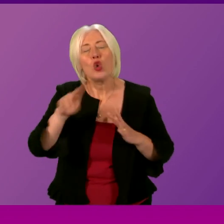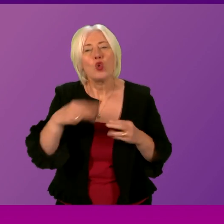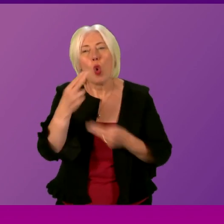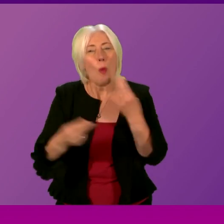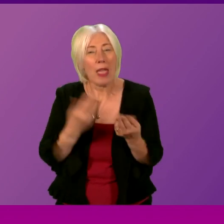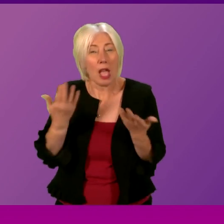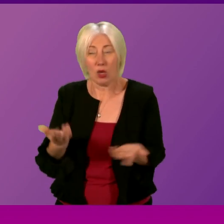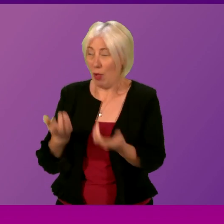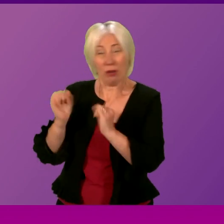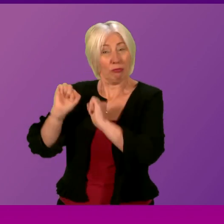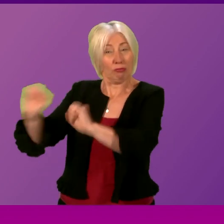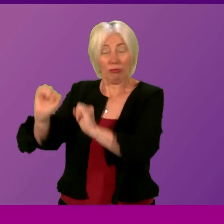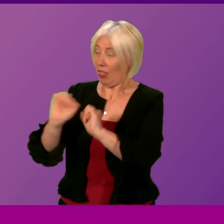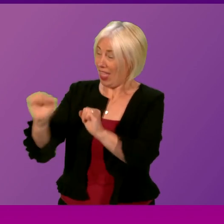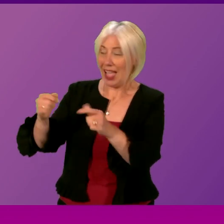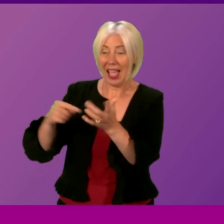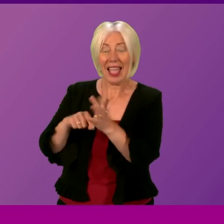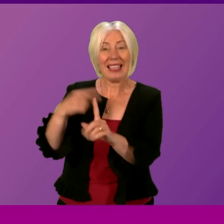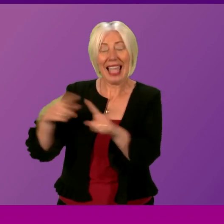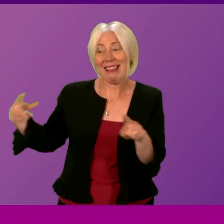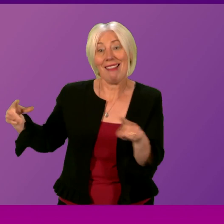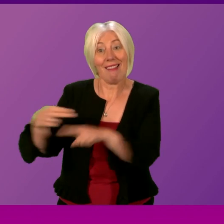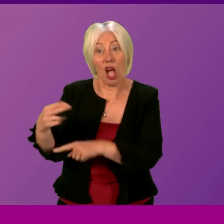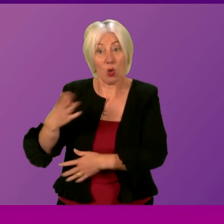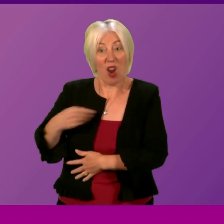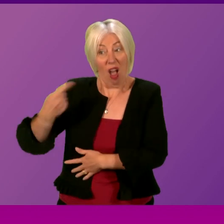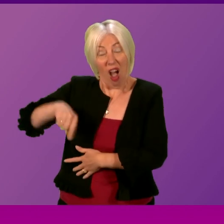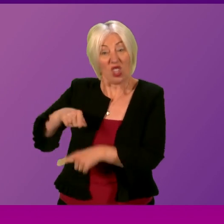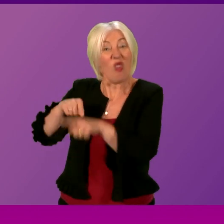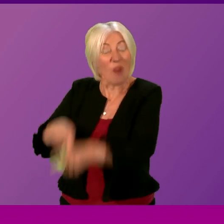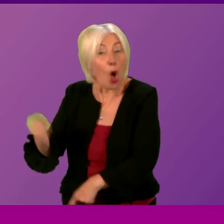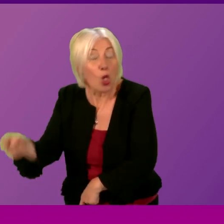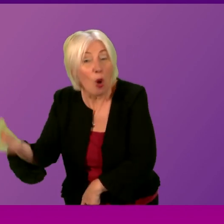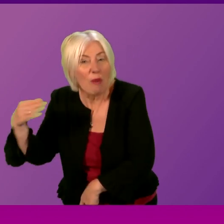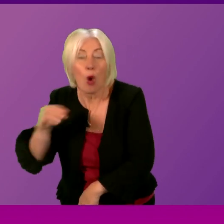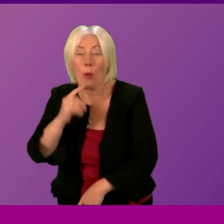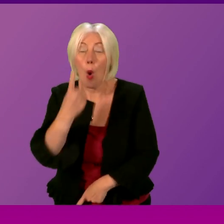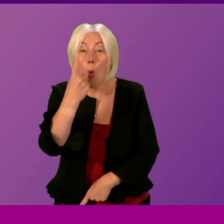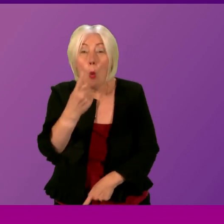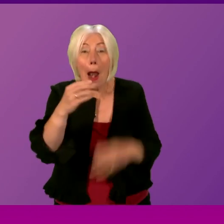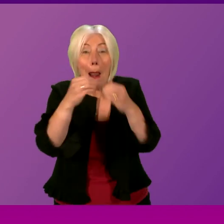through the tax cuts that the Tories wanted us to follow, there would be £1 billion less—